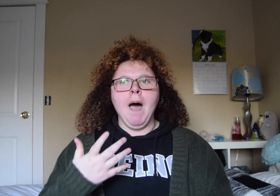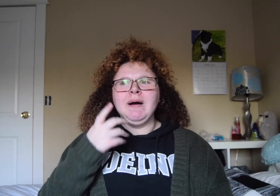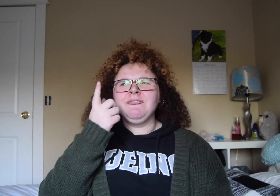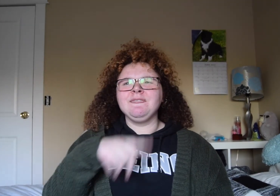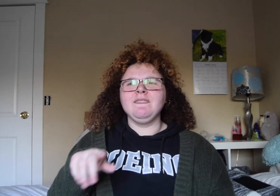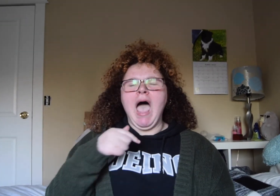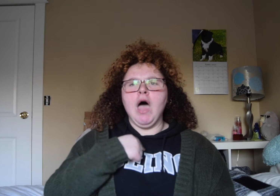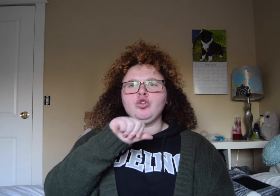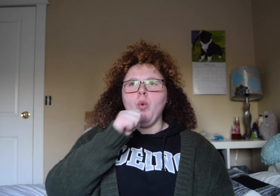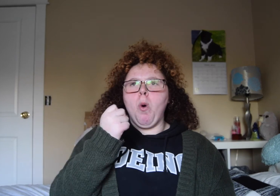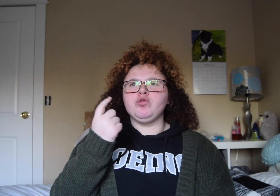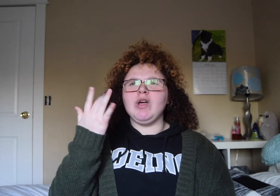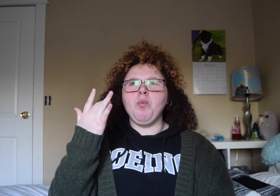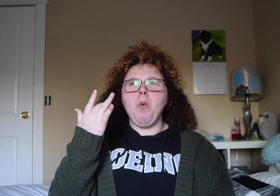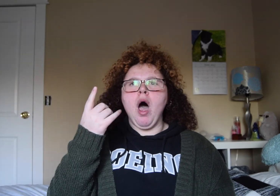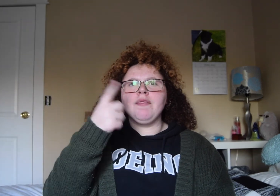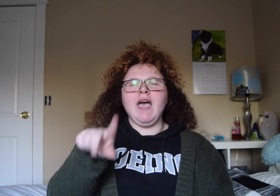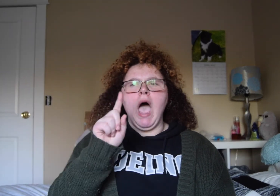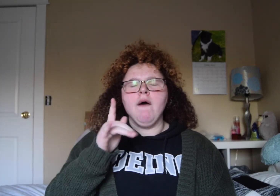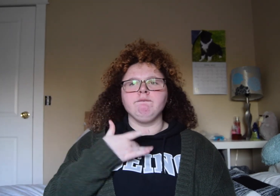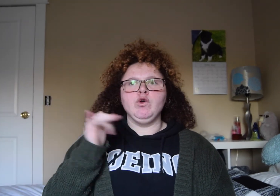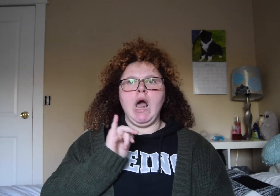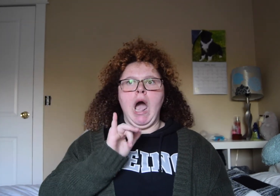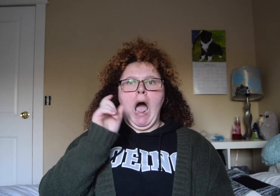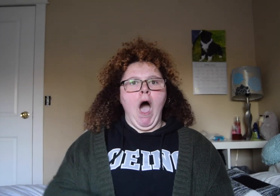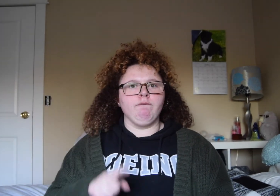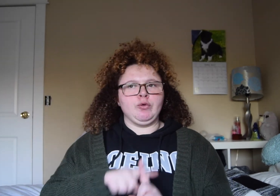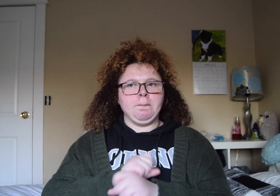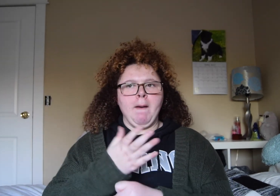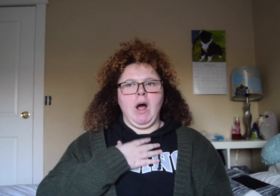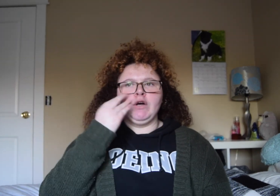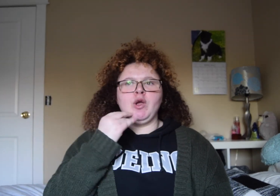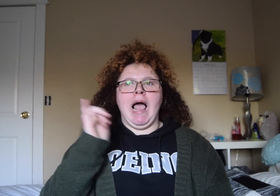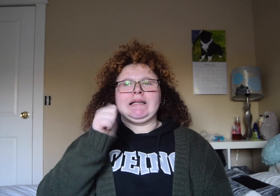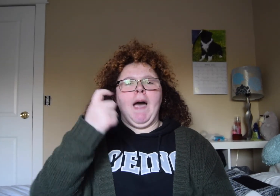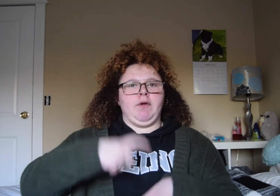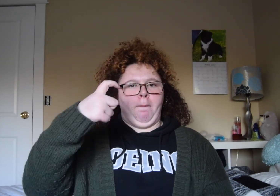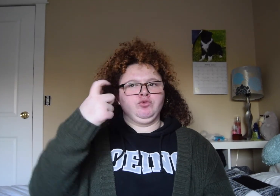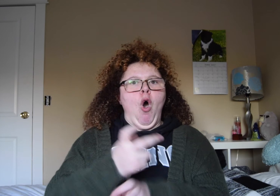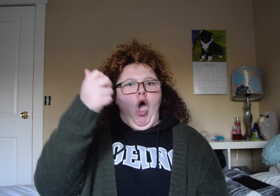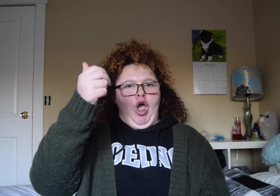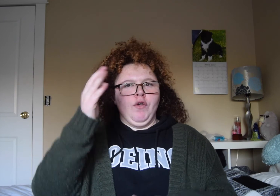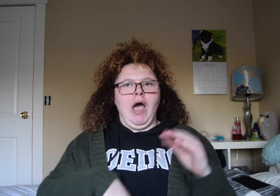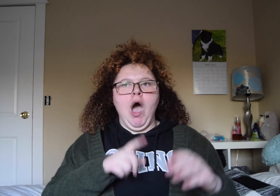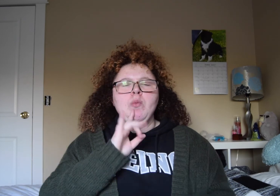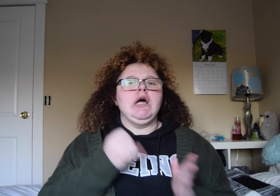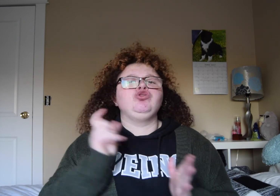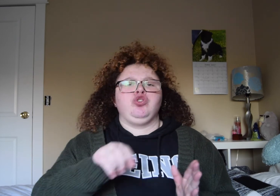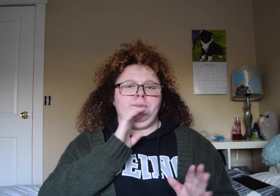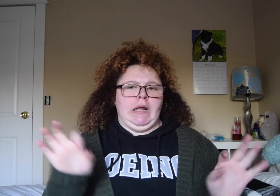I mean, I don't understand why they feel like they have to make my experience like 10 times harder than it really should be!